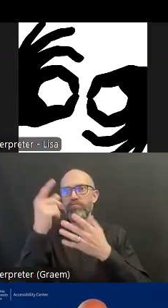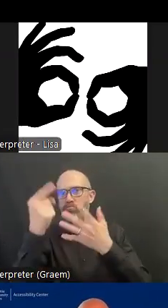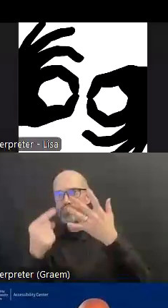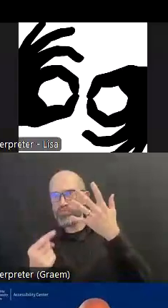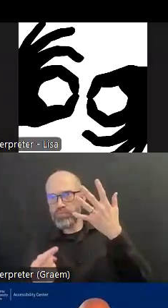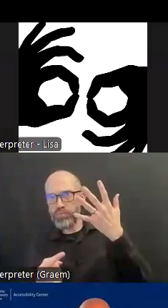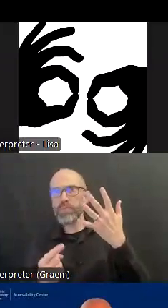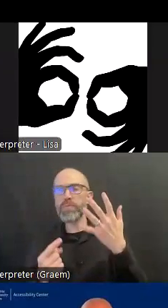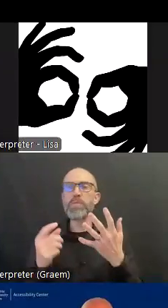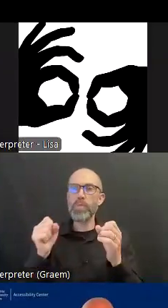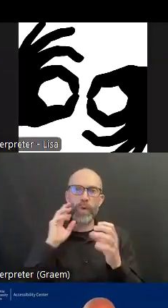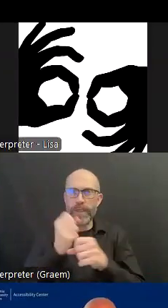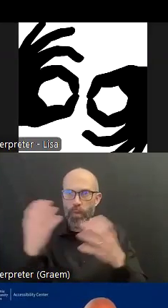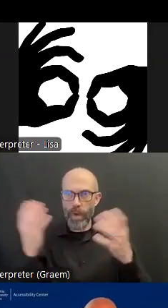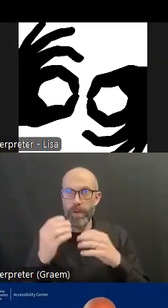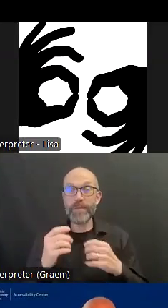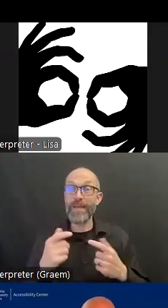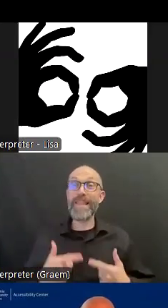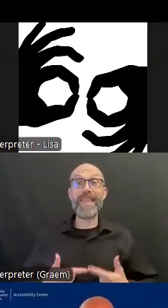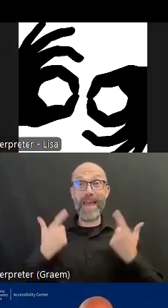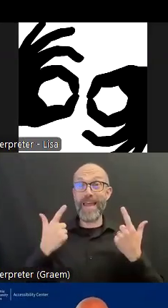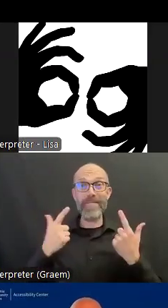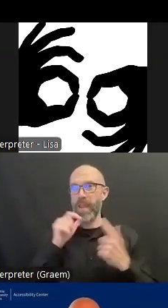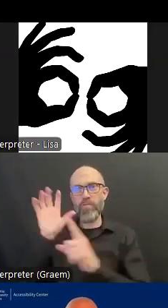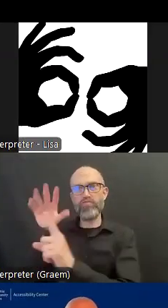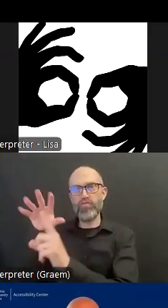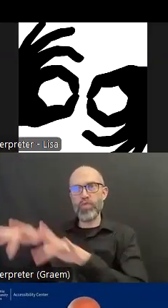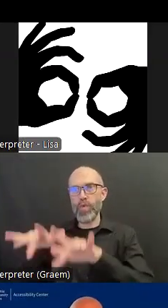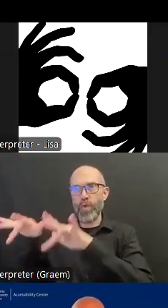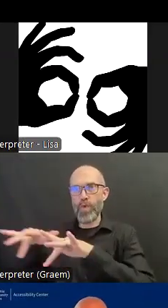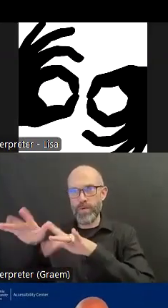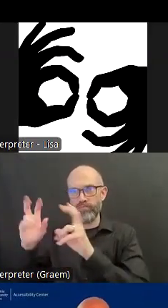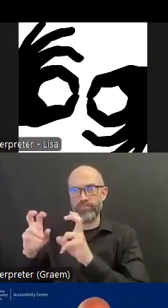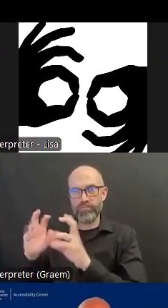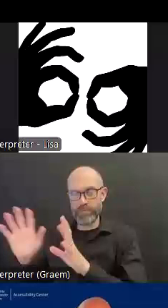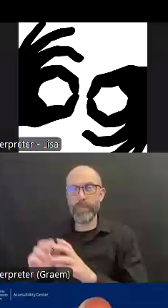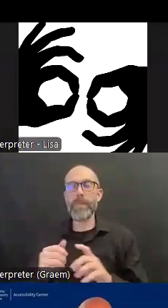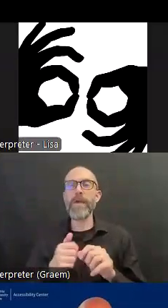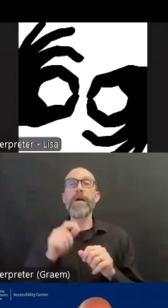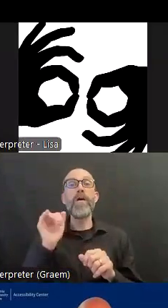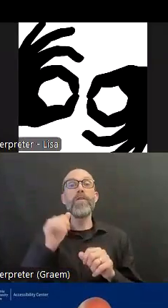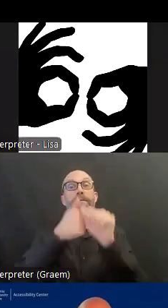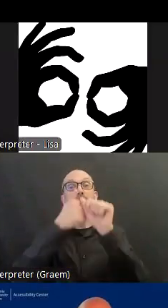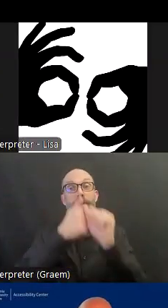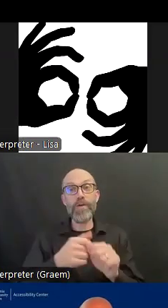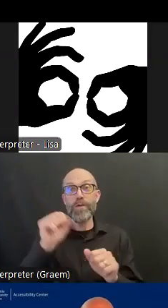But it needs to be live, not recorded. And it needs to follow a script that you provide, where it's not